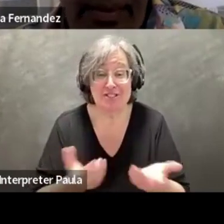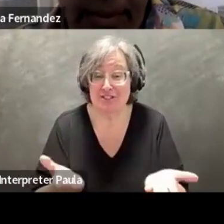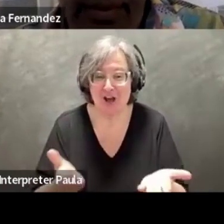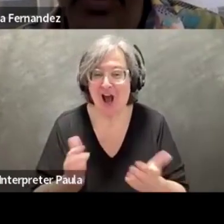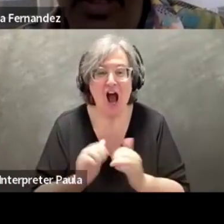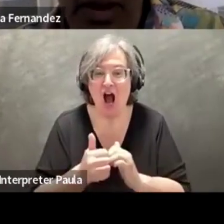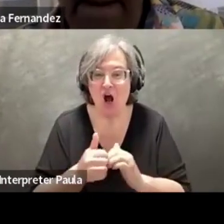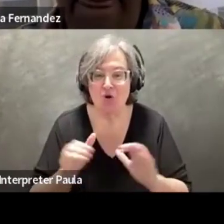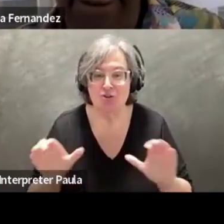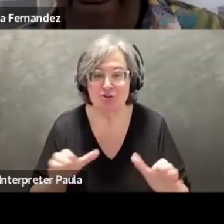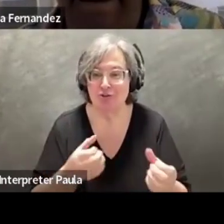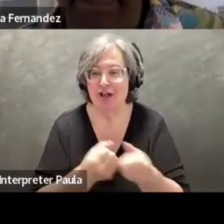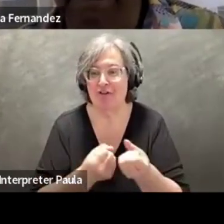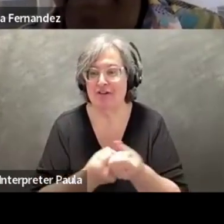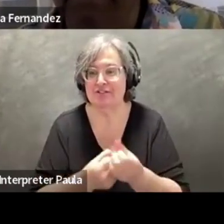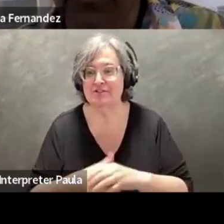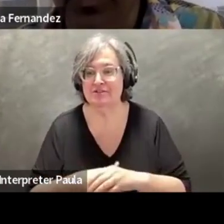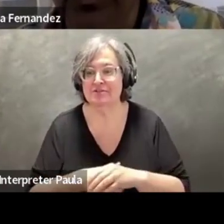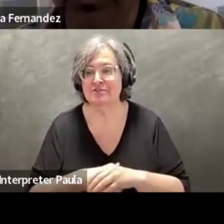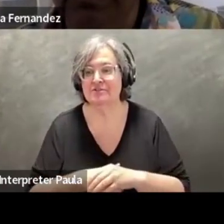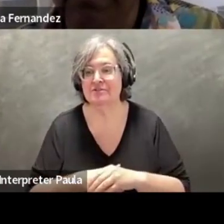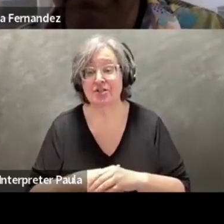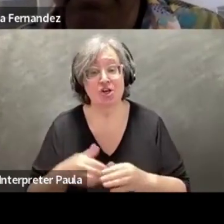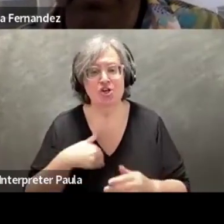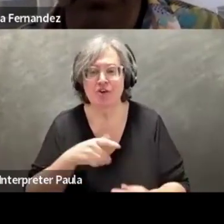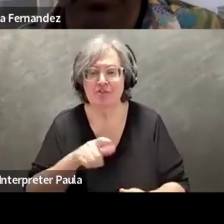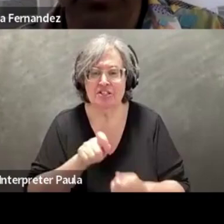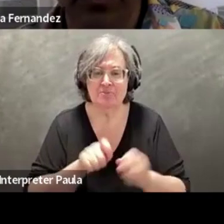your advocacy. You know, were there specific organizations,